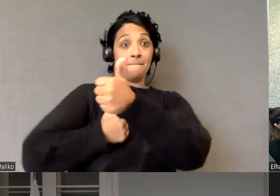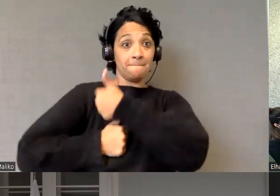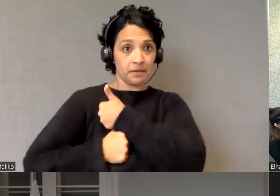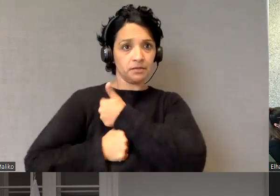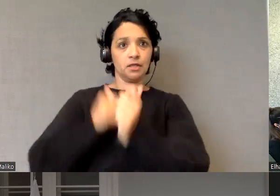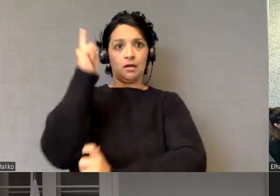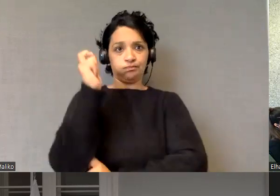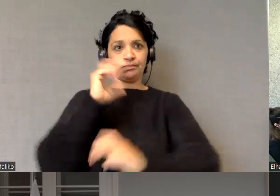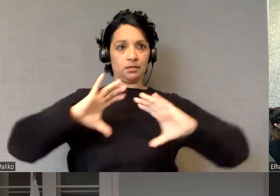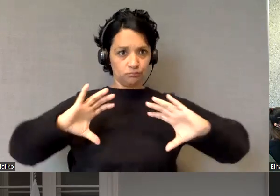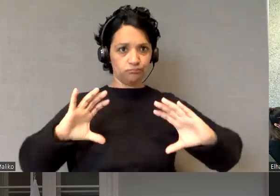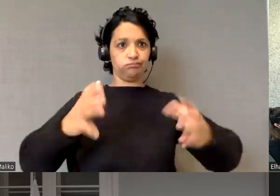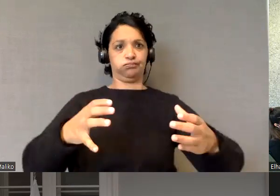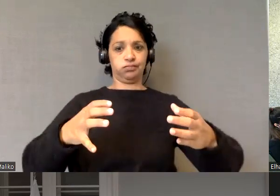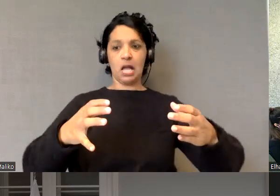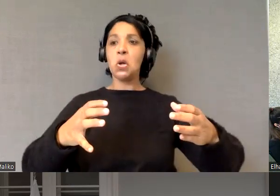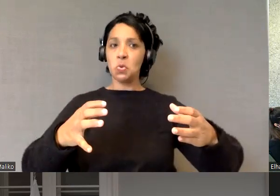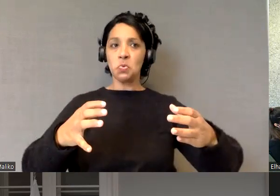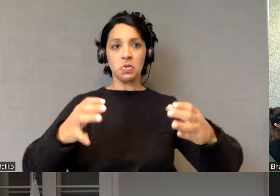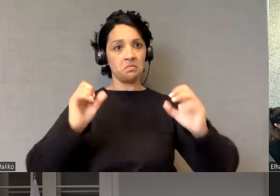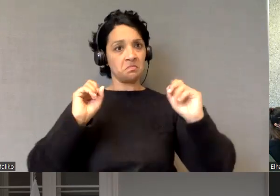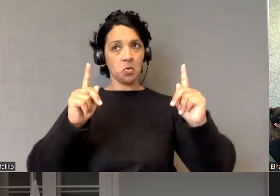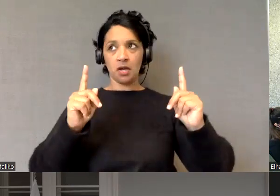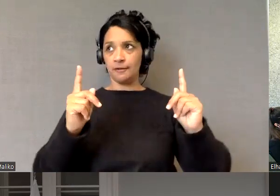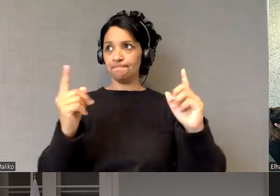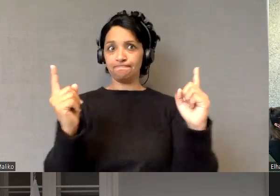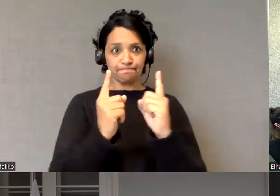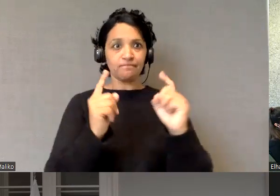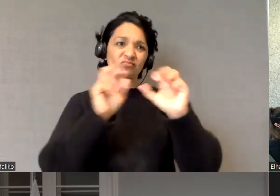organisations of persons with disabilities face-to-face, virtually, but face-to-face,